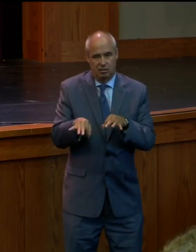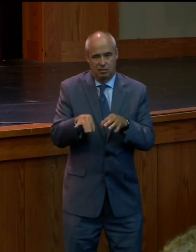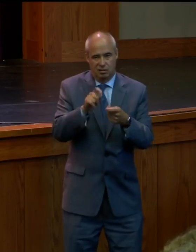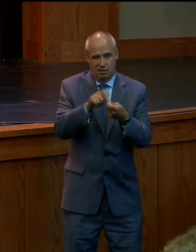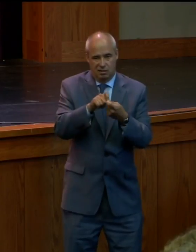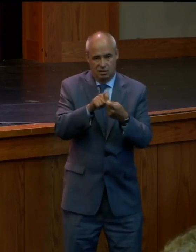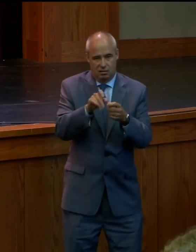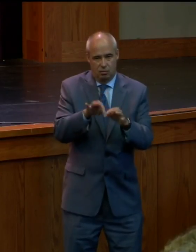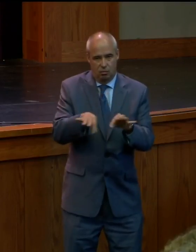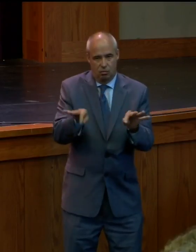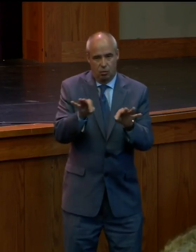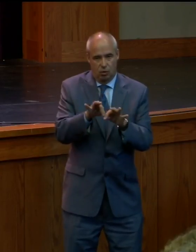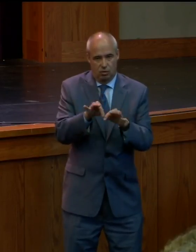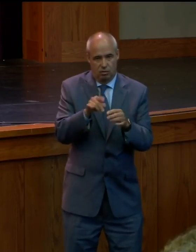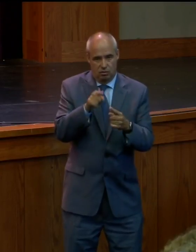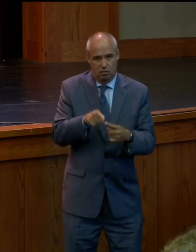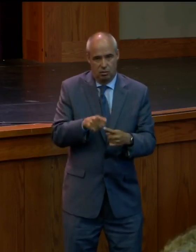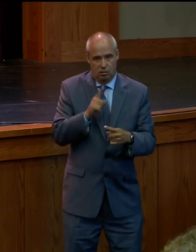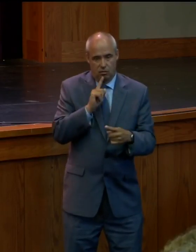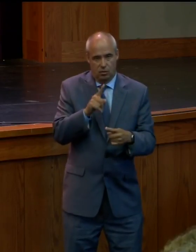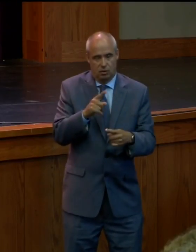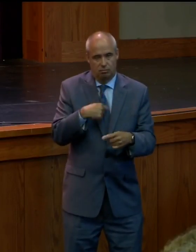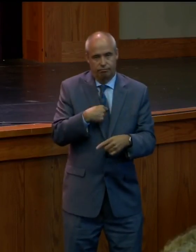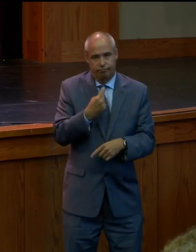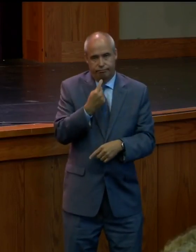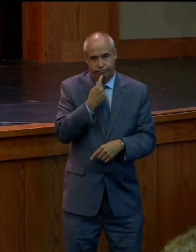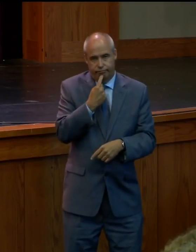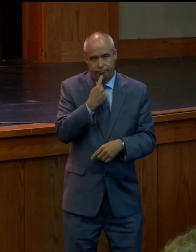I'M PARTICULARLY DISMAYED AND DISAPPOINTED BY THE ABSENCE OF